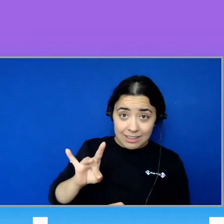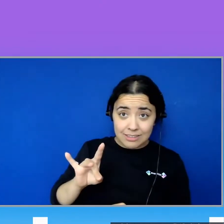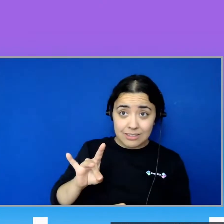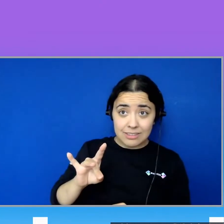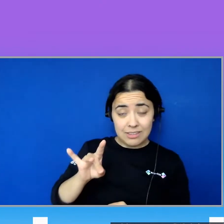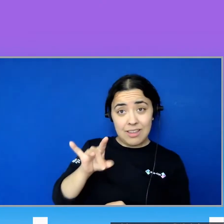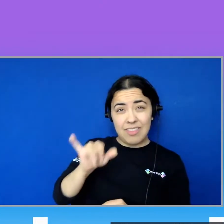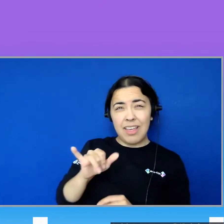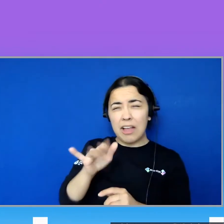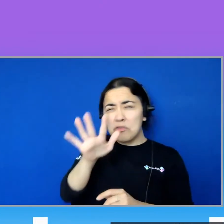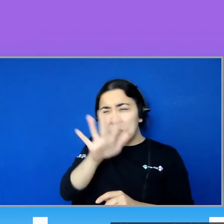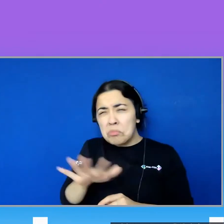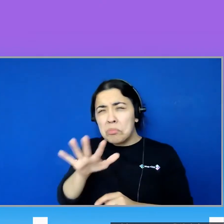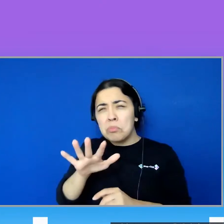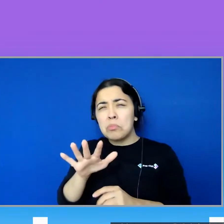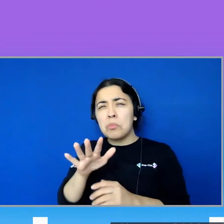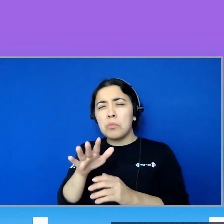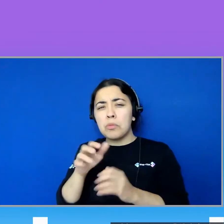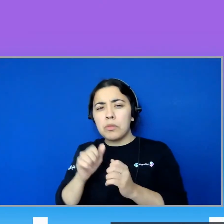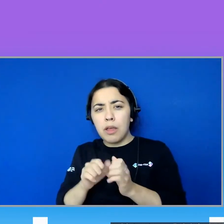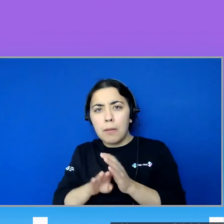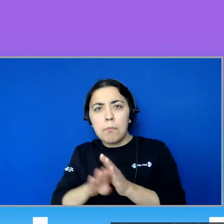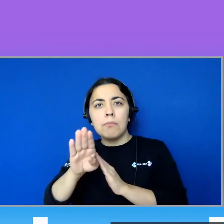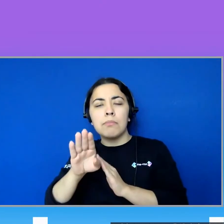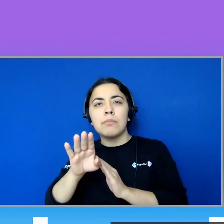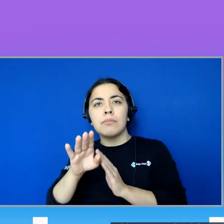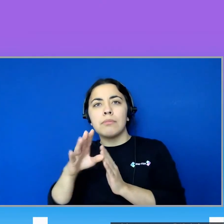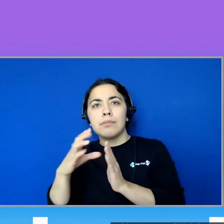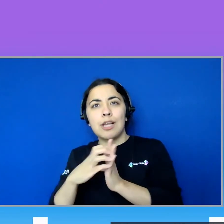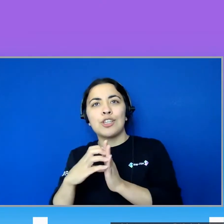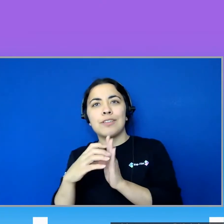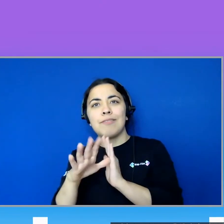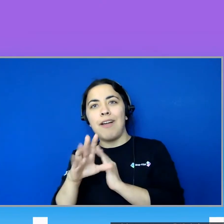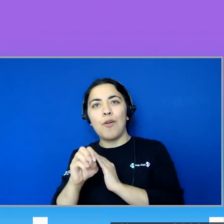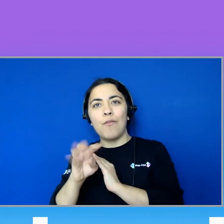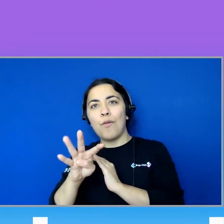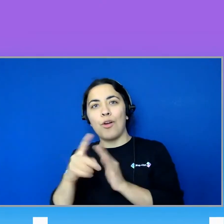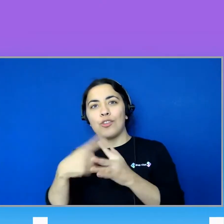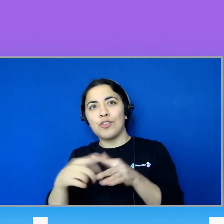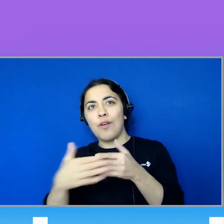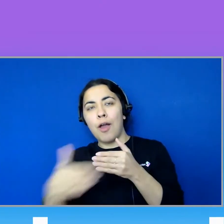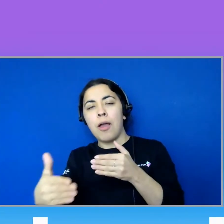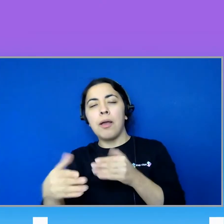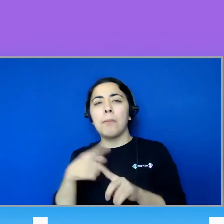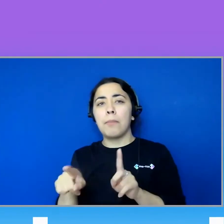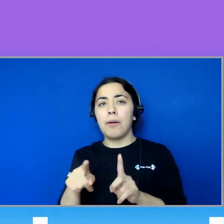really was about the time section 504 kicked in. Instead